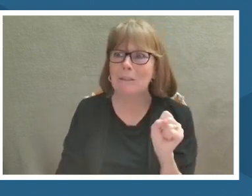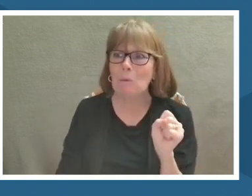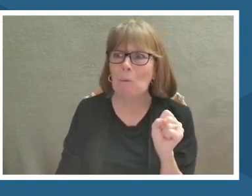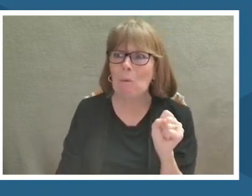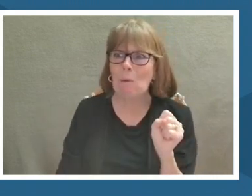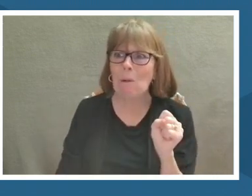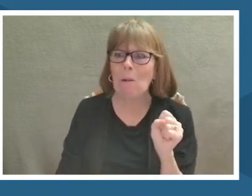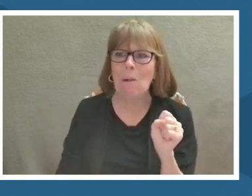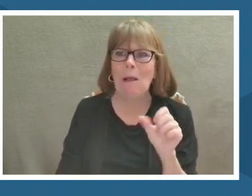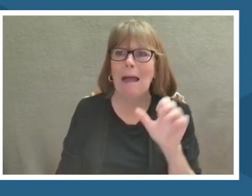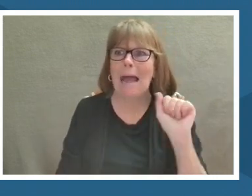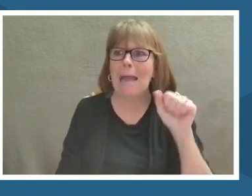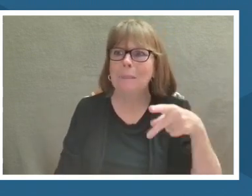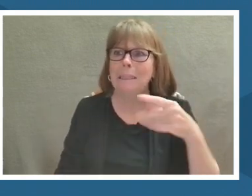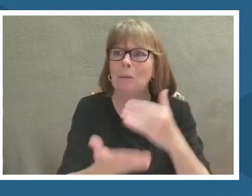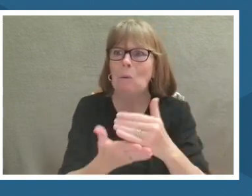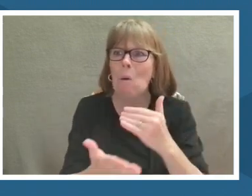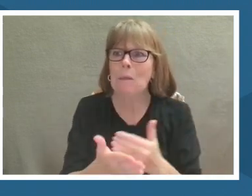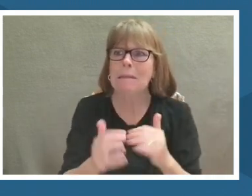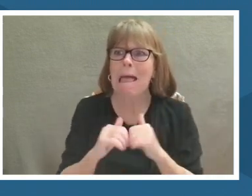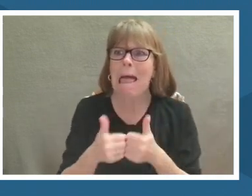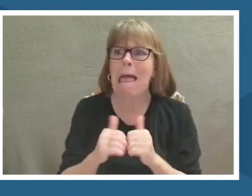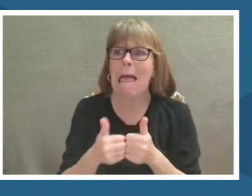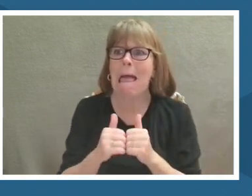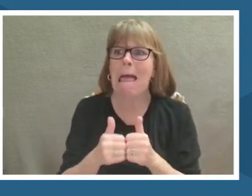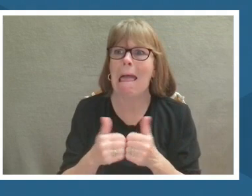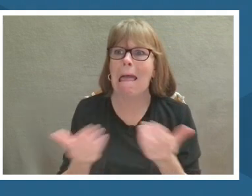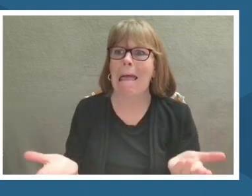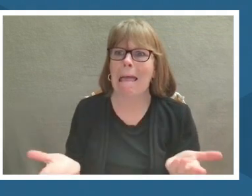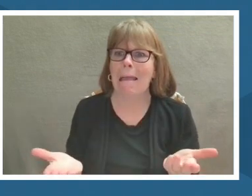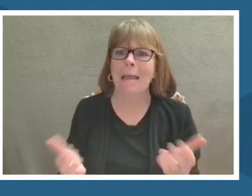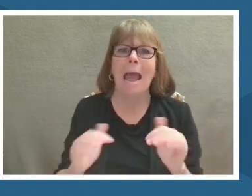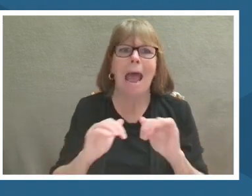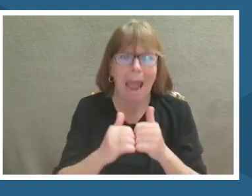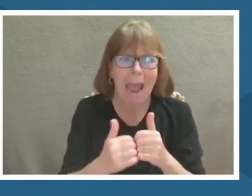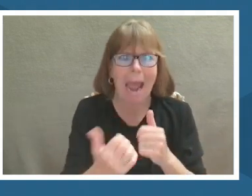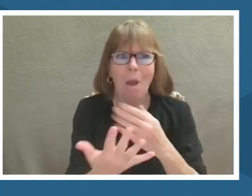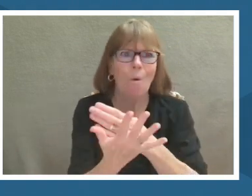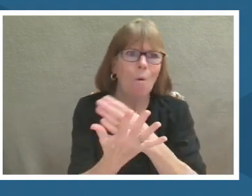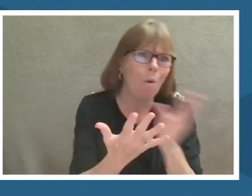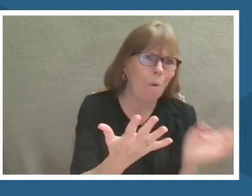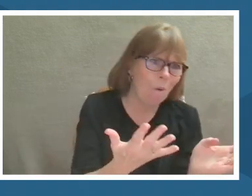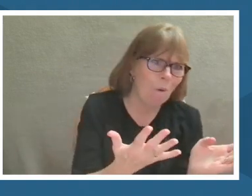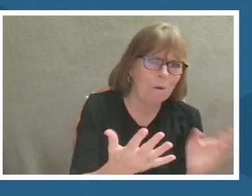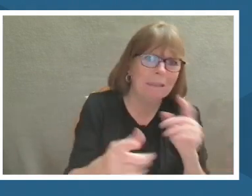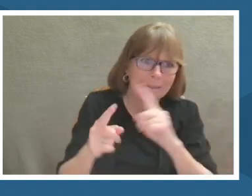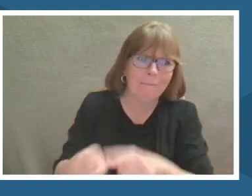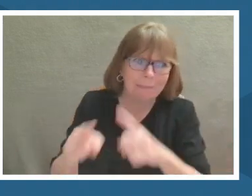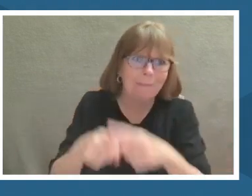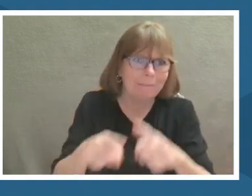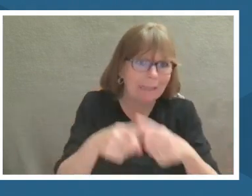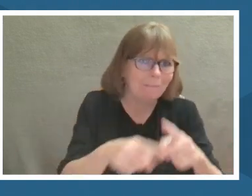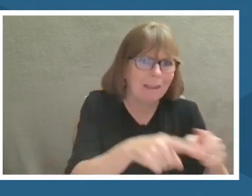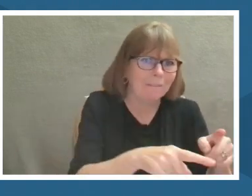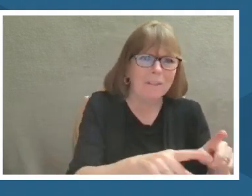course and how do you make it more transdisciplinary when it's very fundamentally